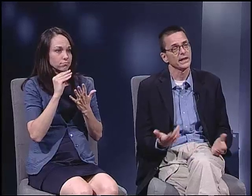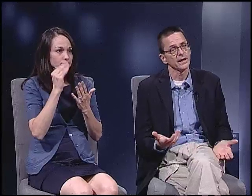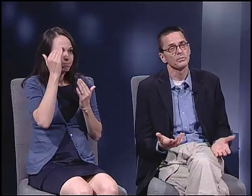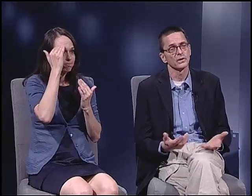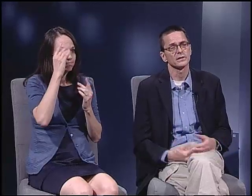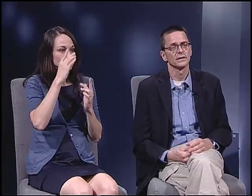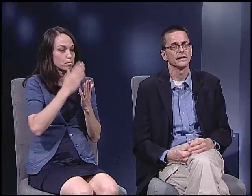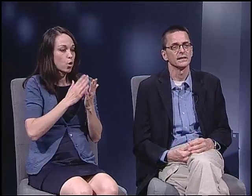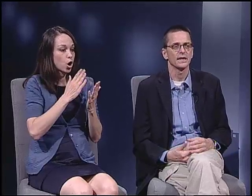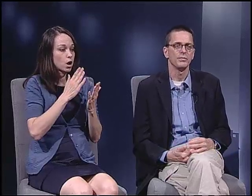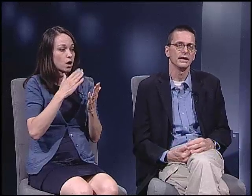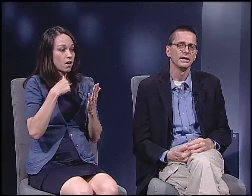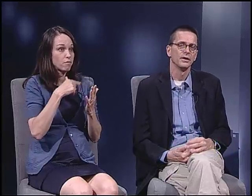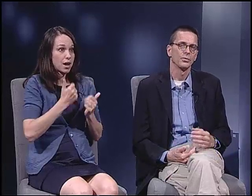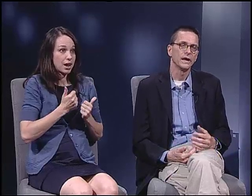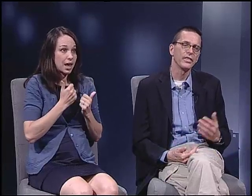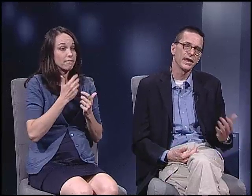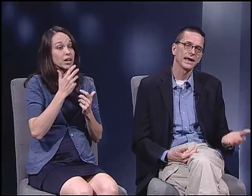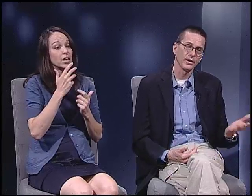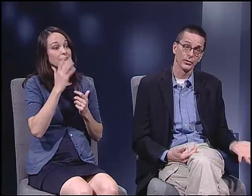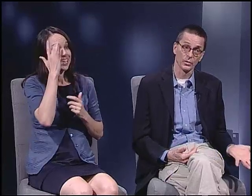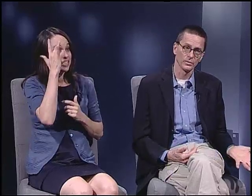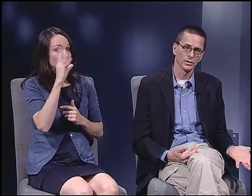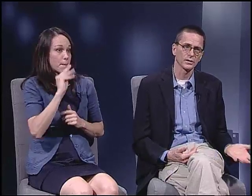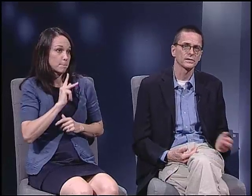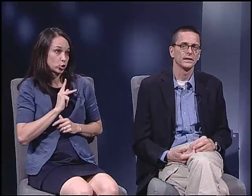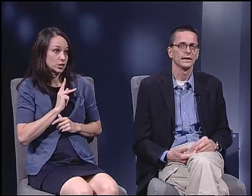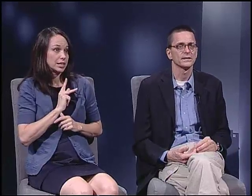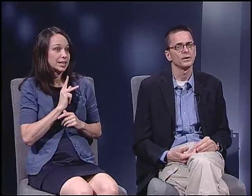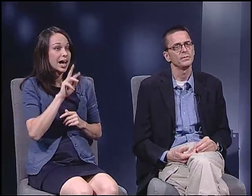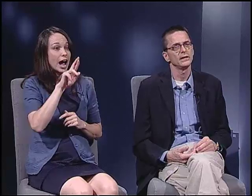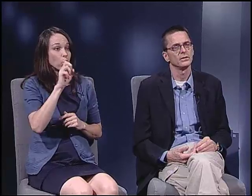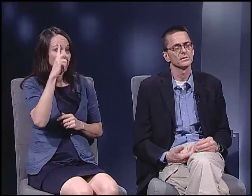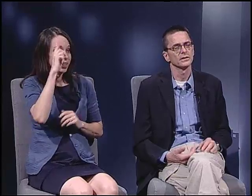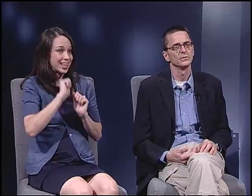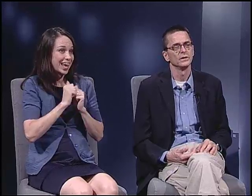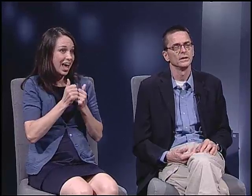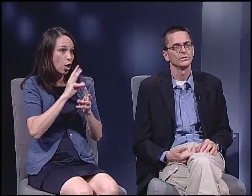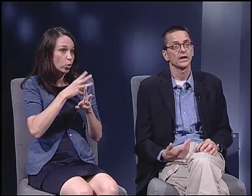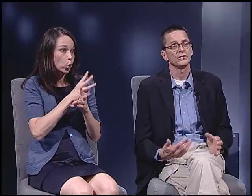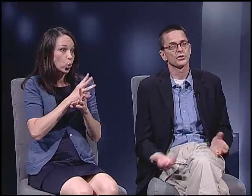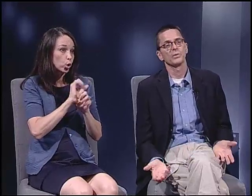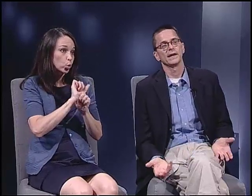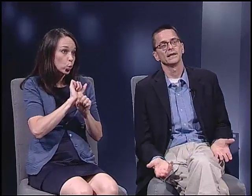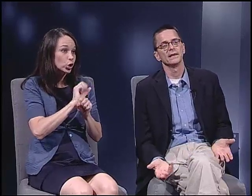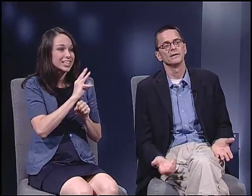and personally, it's helped me rethink how the world works and it's helped me also change the way I live